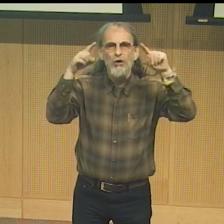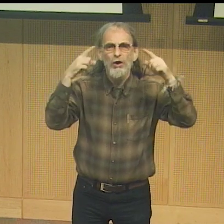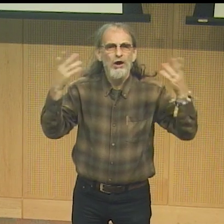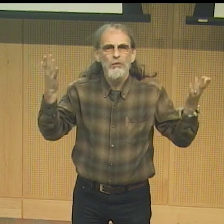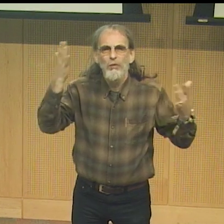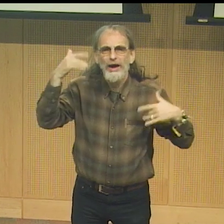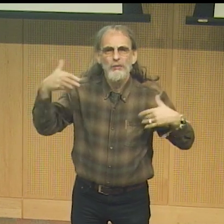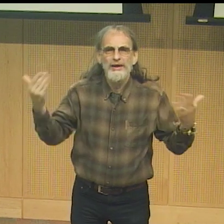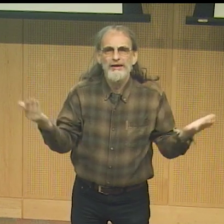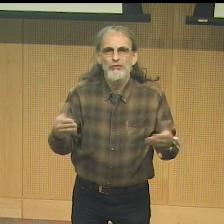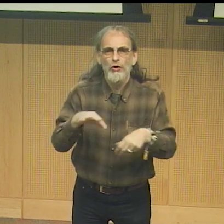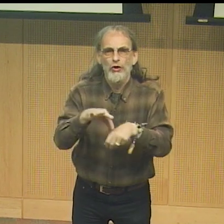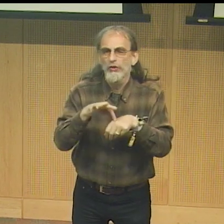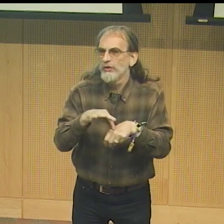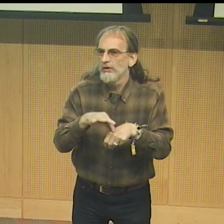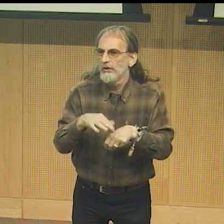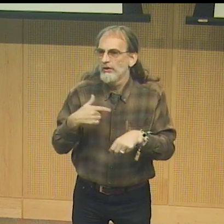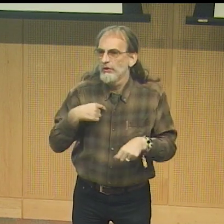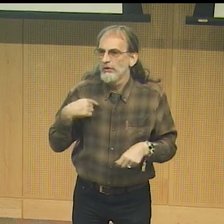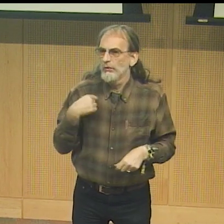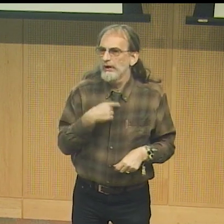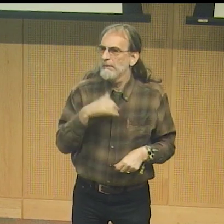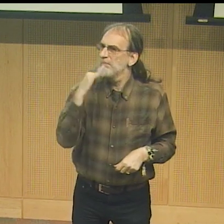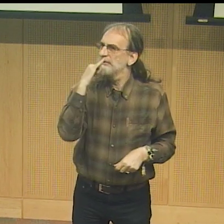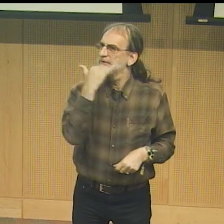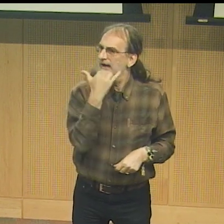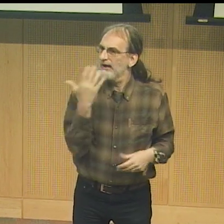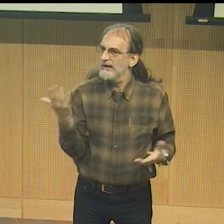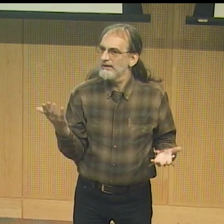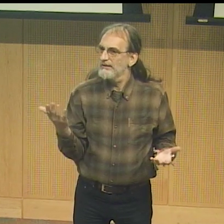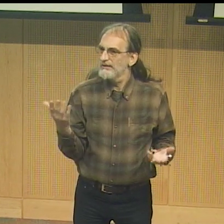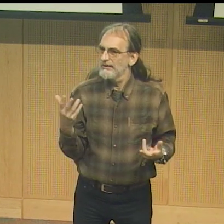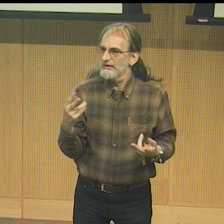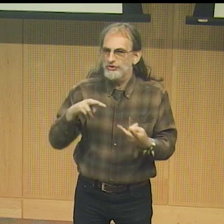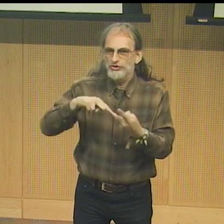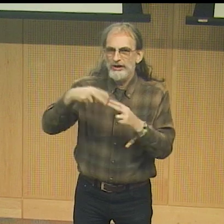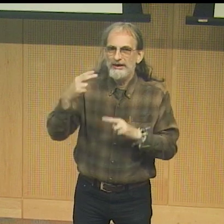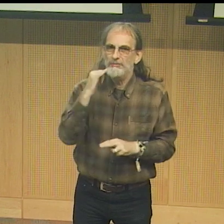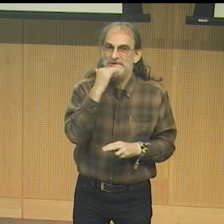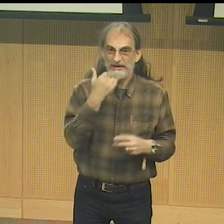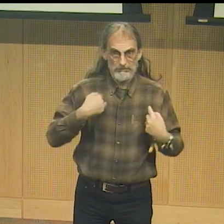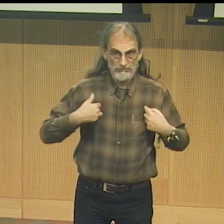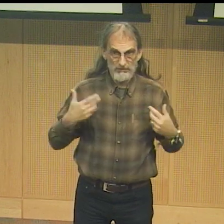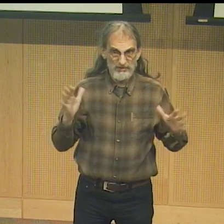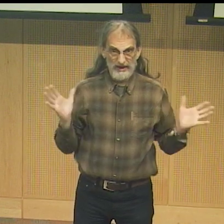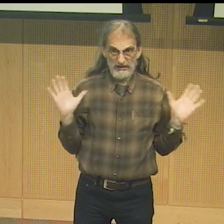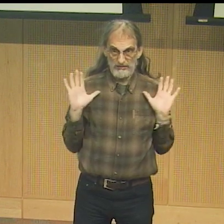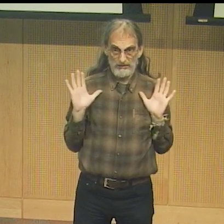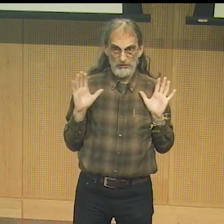question the very existence of Deaf people. Are we a biological mistake?